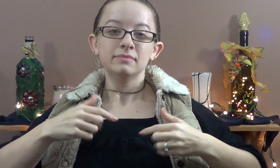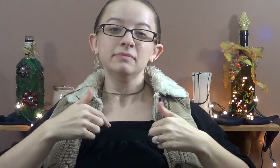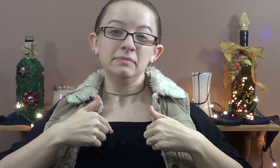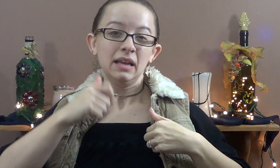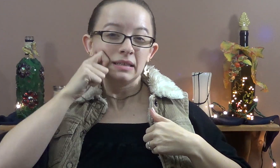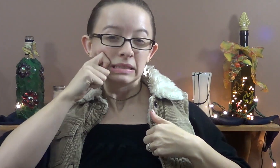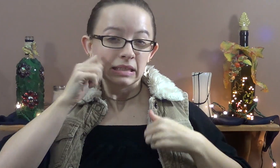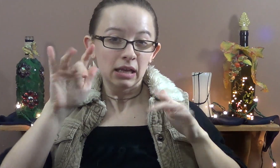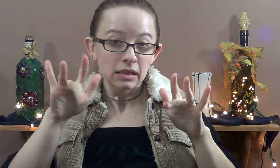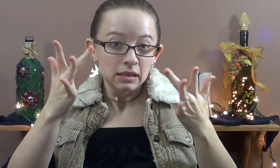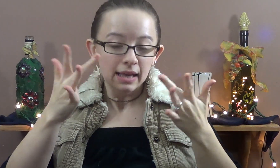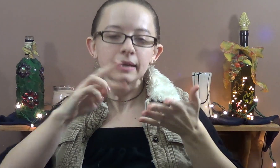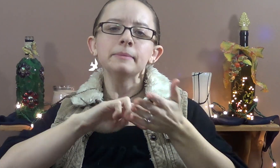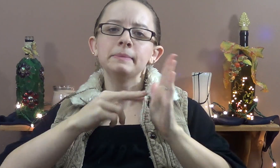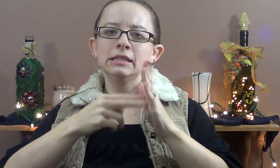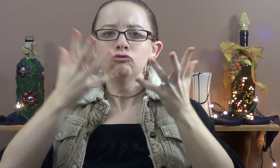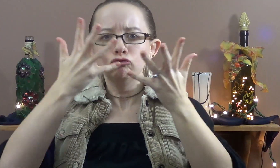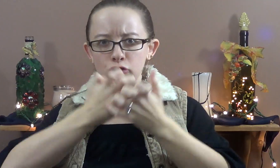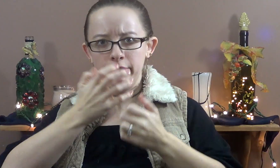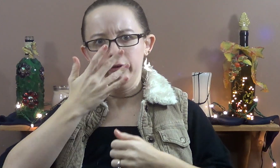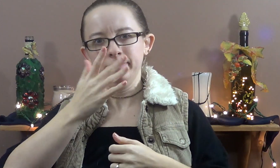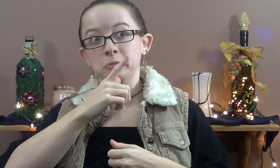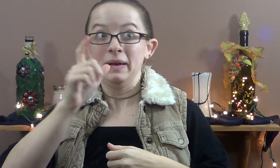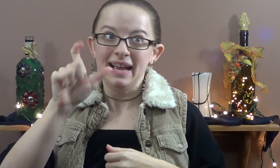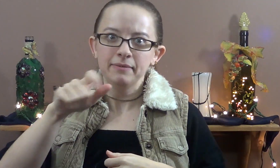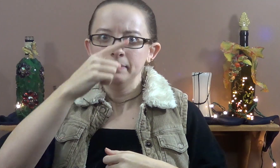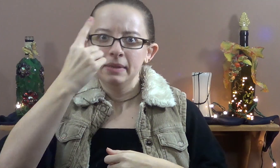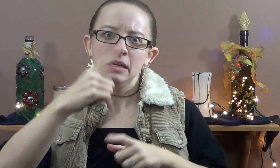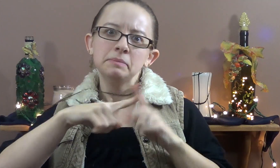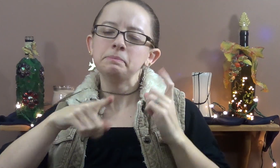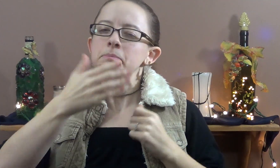my skin tone. So since I'm lighter skin, that means I need